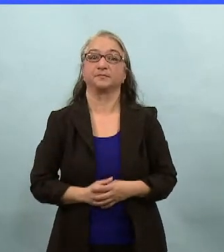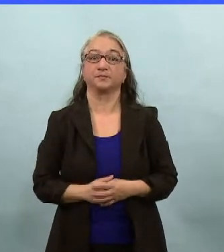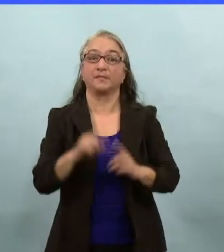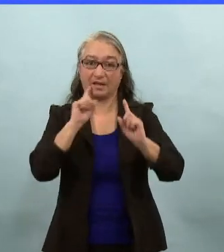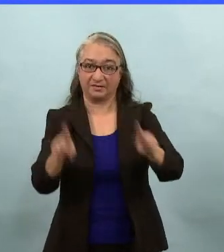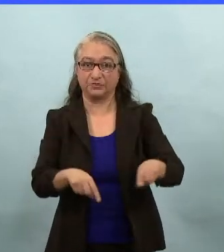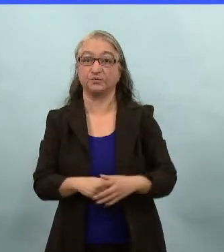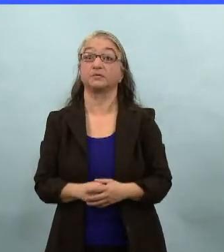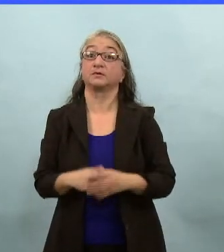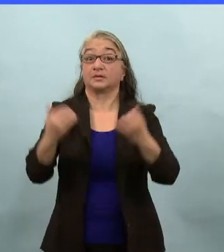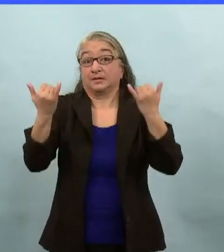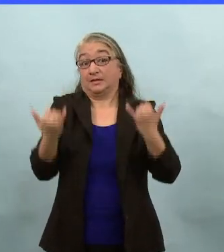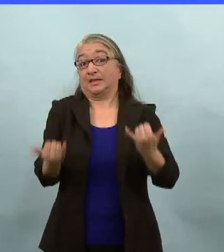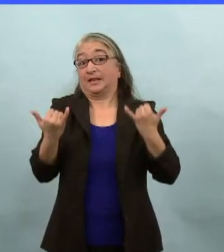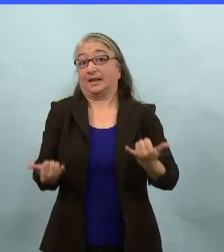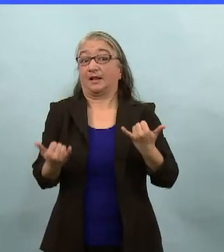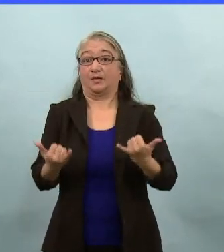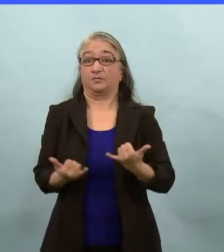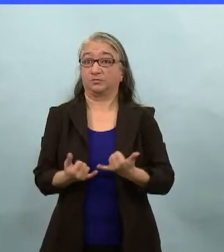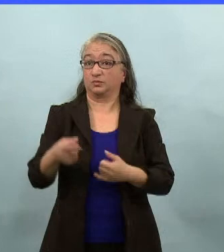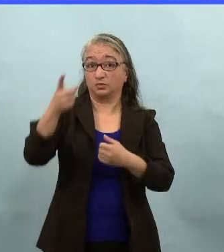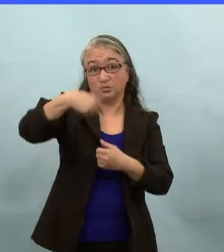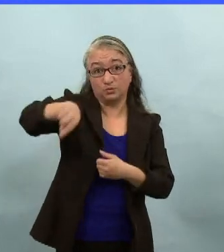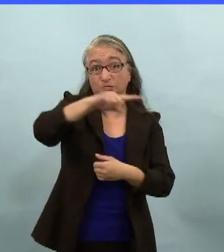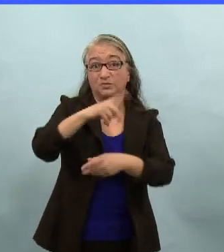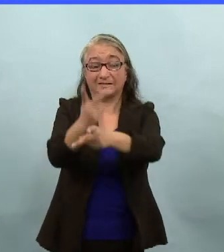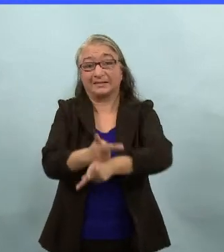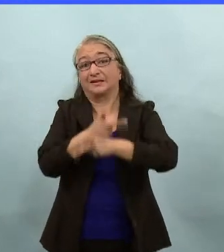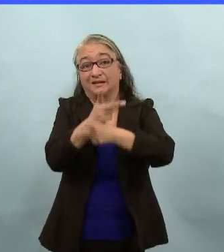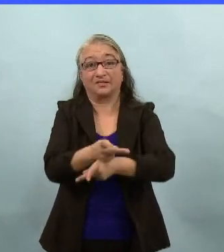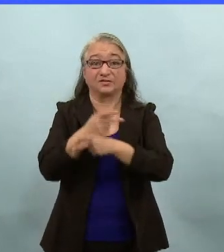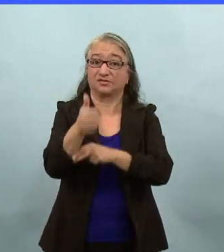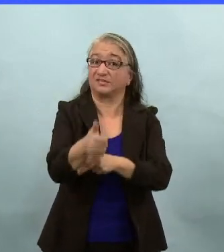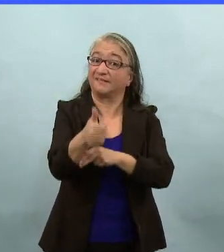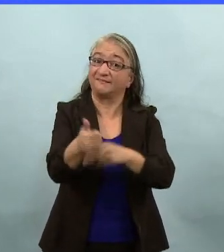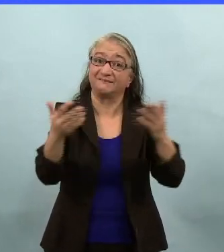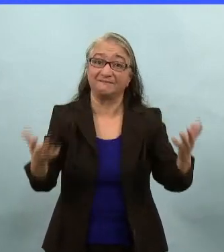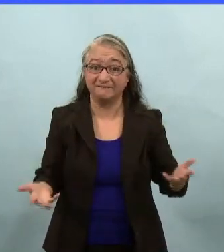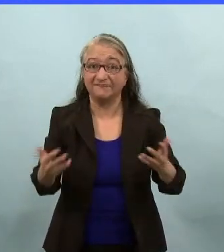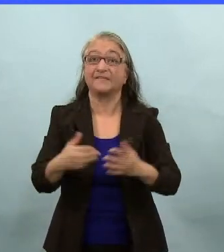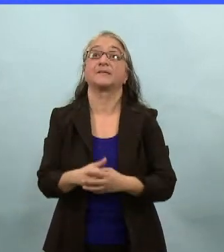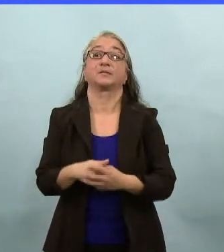this this virus is running throughout our community and and it's up to manitobans to